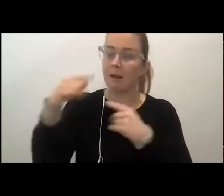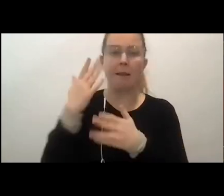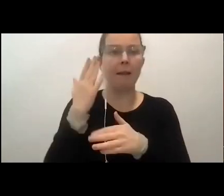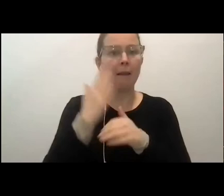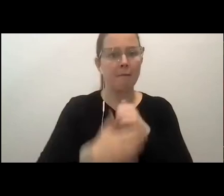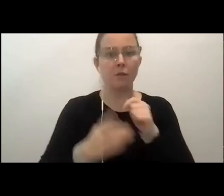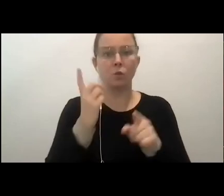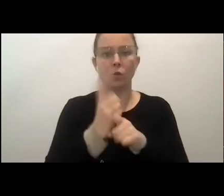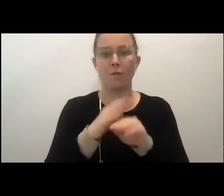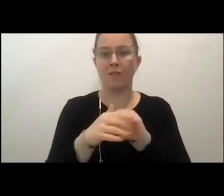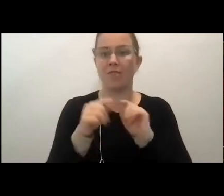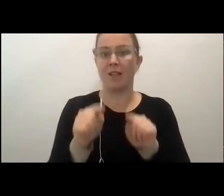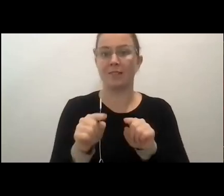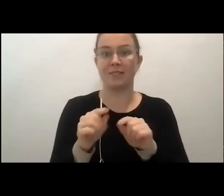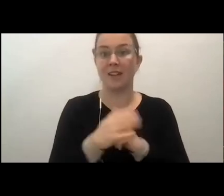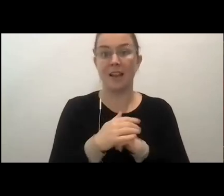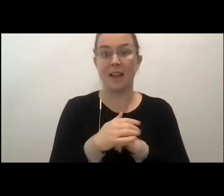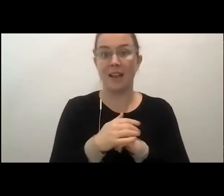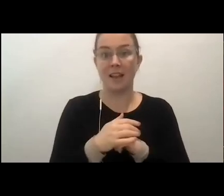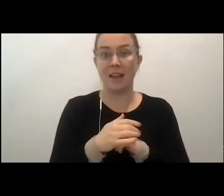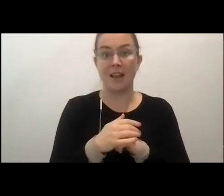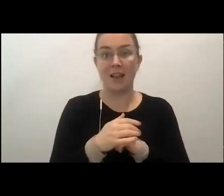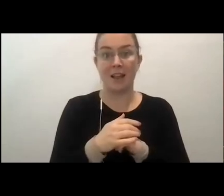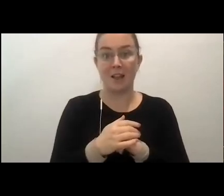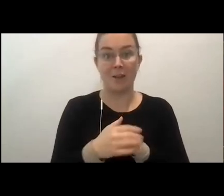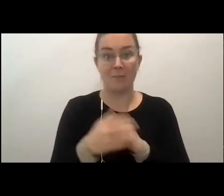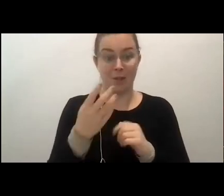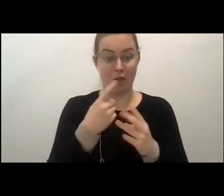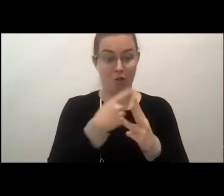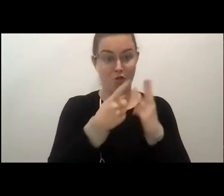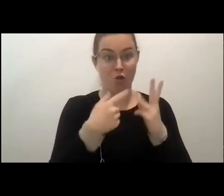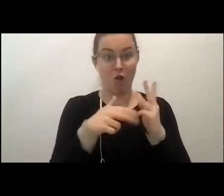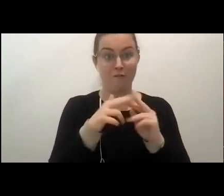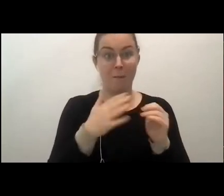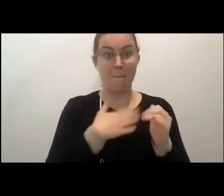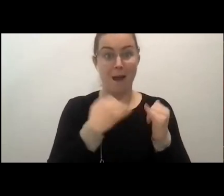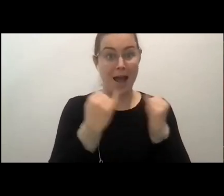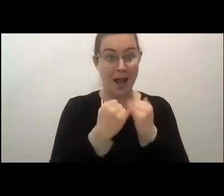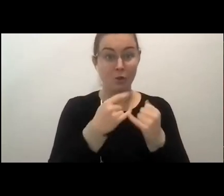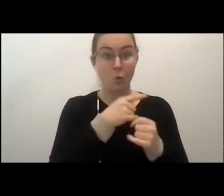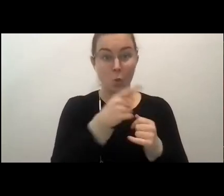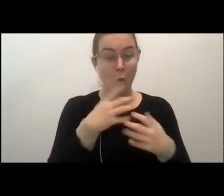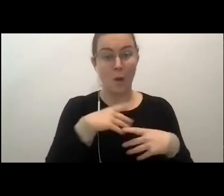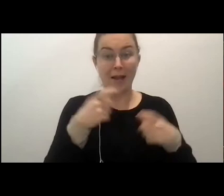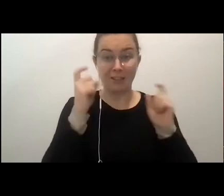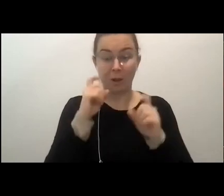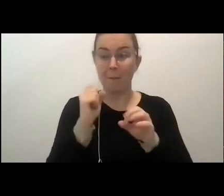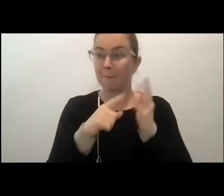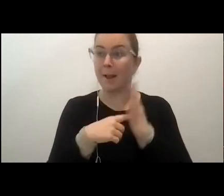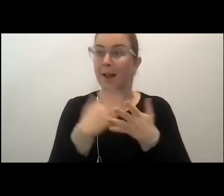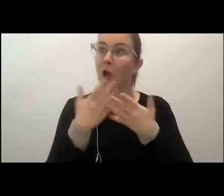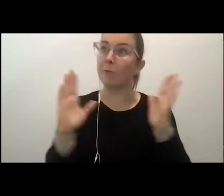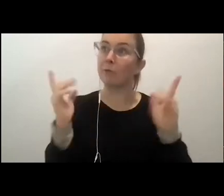It was never spoken of even when three of my uncles wore hearing aids and as far